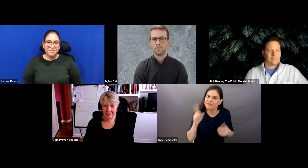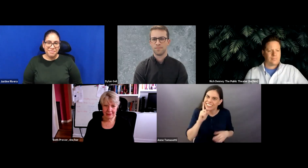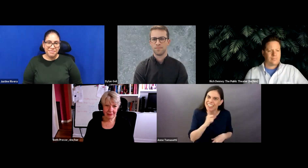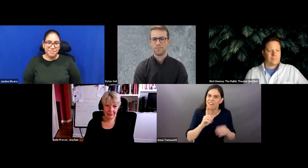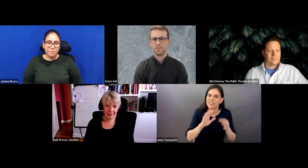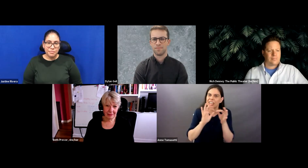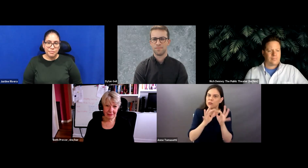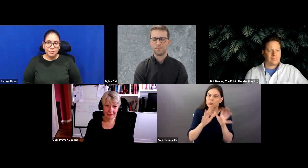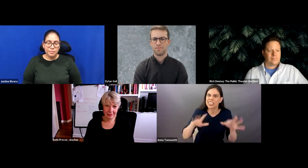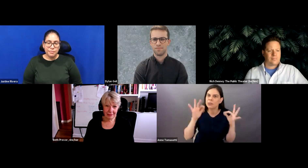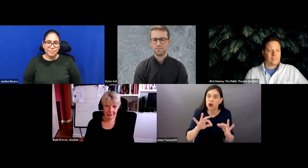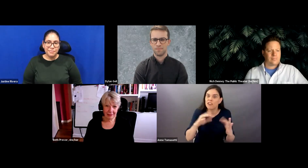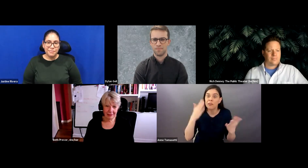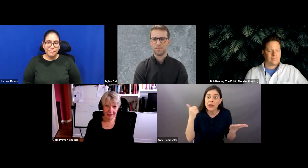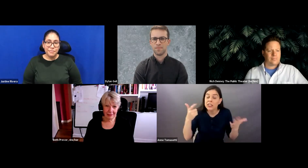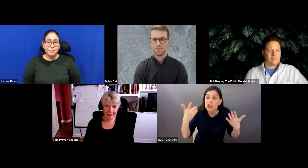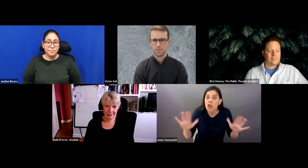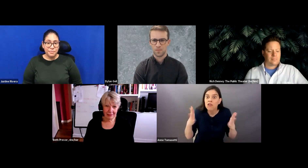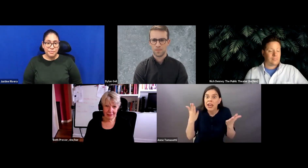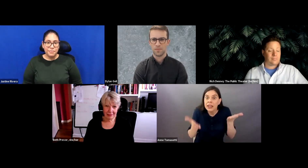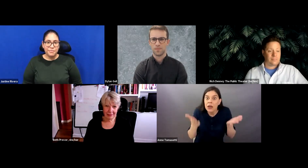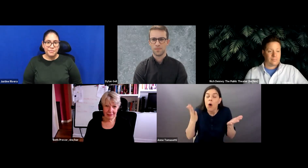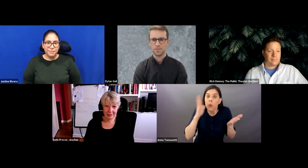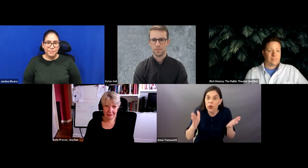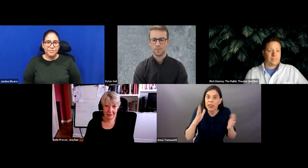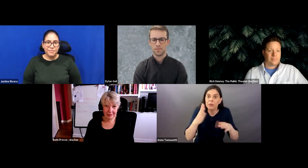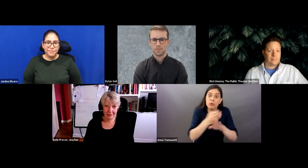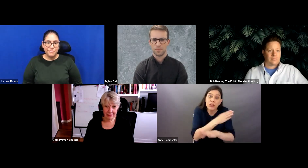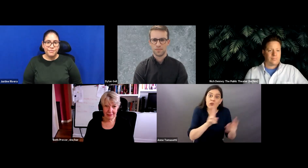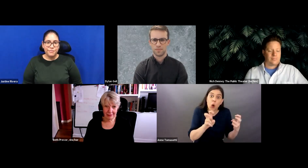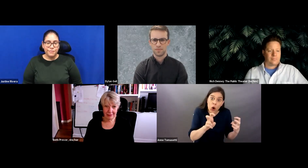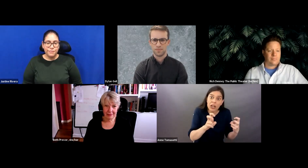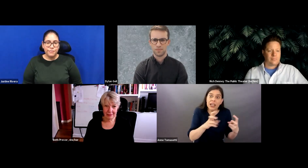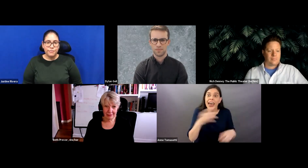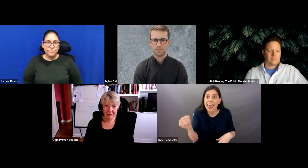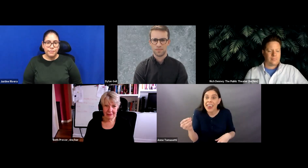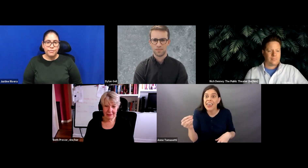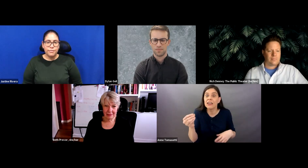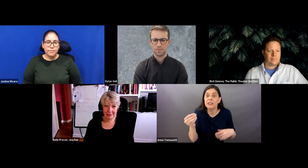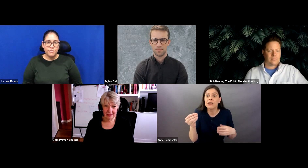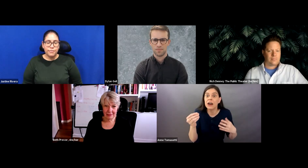maybe we should find Deaf interpreters, we should use them for this production. I thought it would be perfect, because